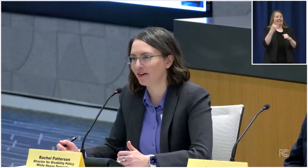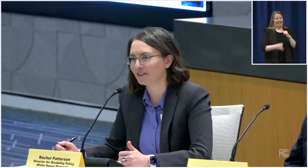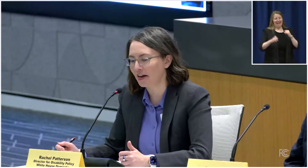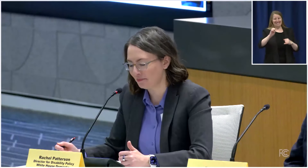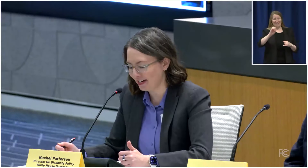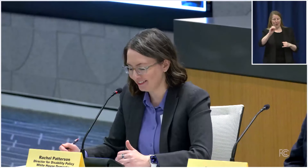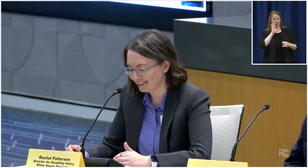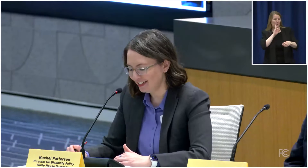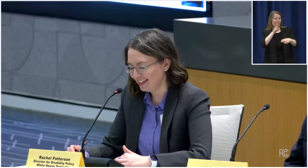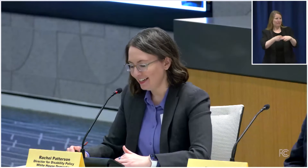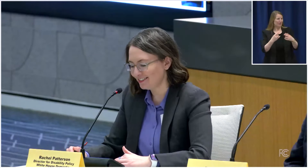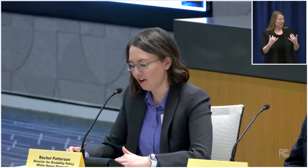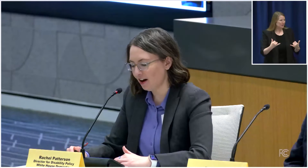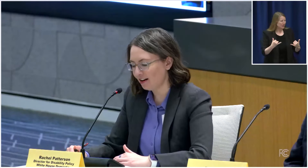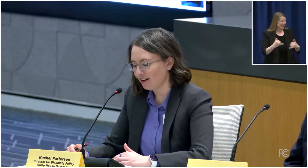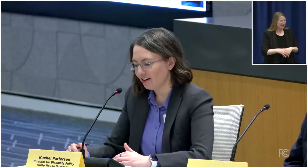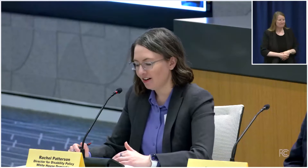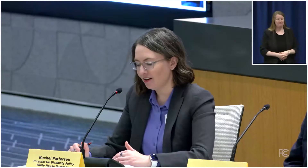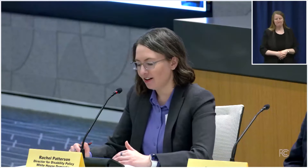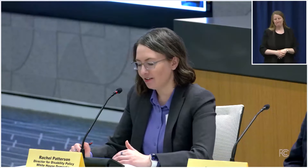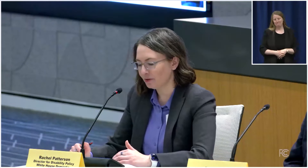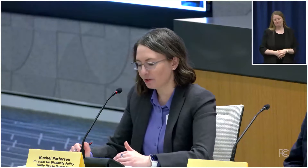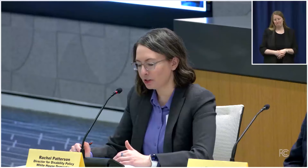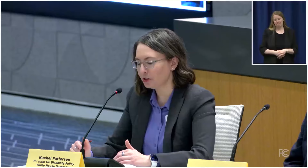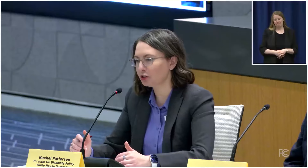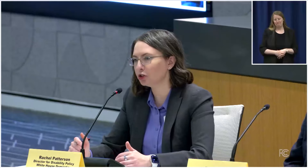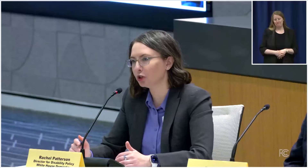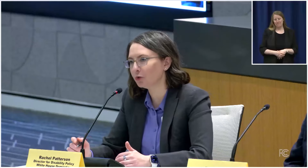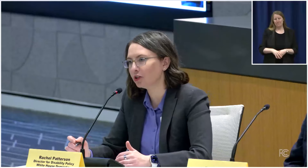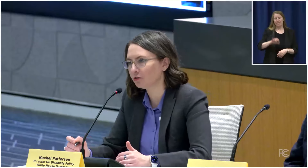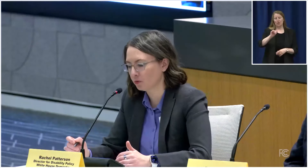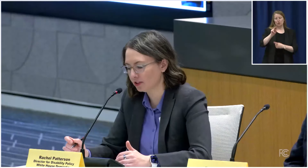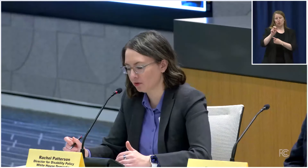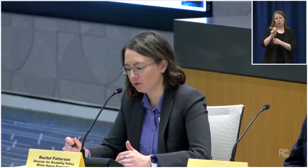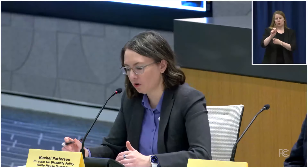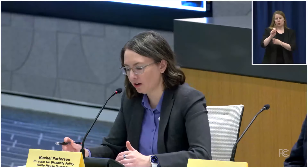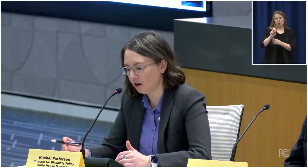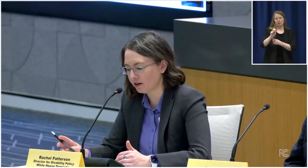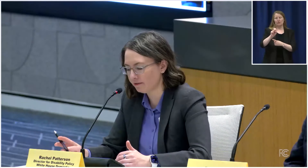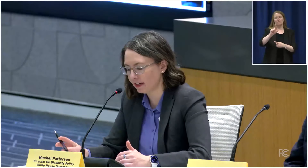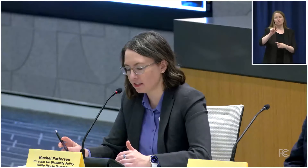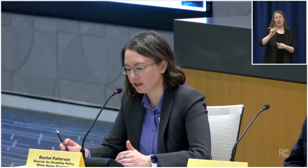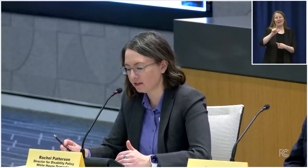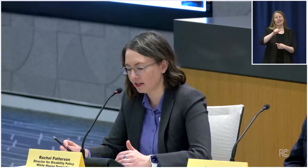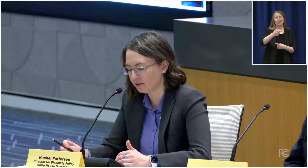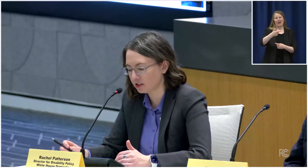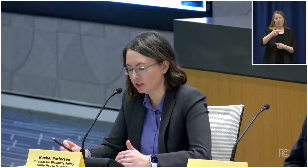FROM THE AGENCIES. ON HOW THEY ARE MAKING THEIR TECHNOLOGY MORE ACCESSIBLE. AND THE WHITE HOUSE IS